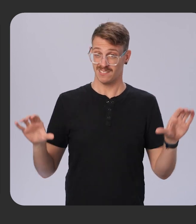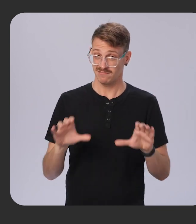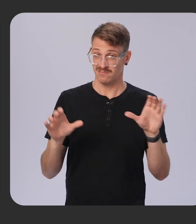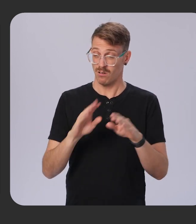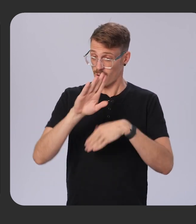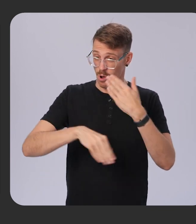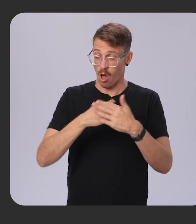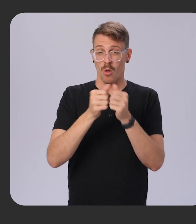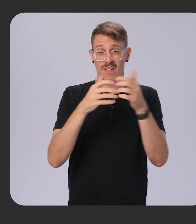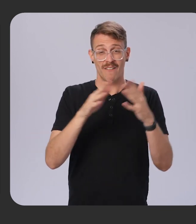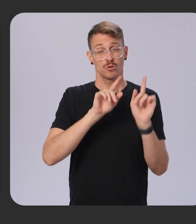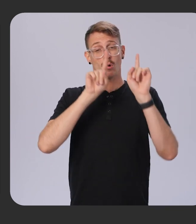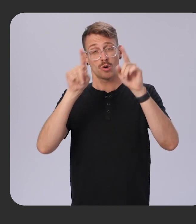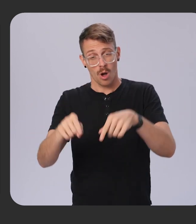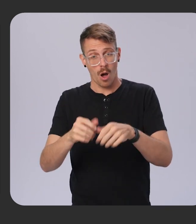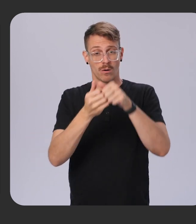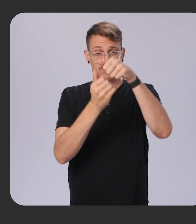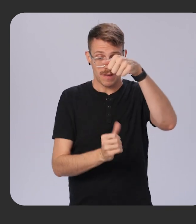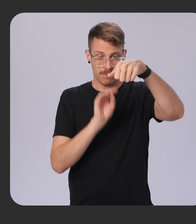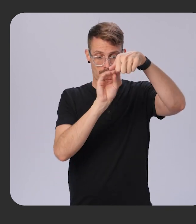to map out each location, enabling constantly